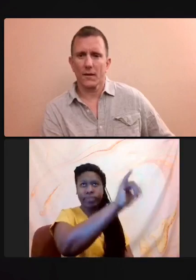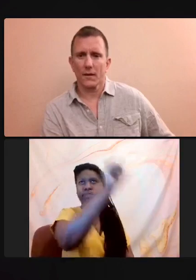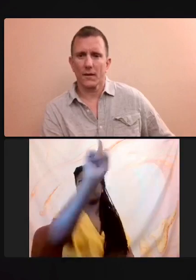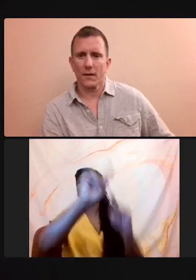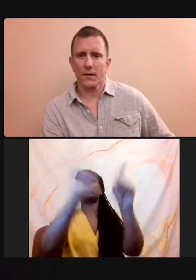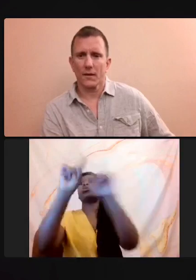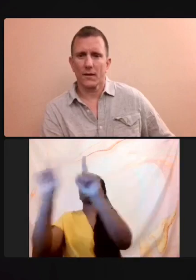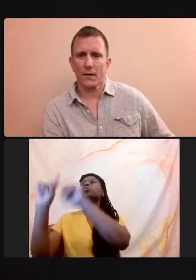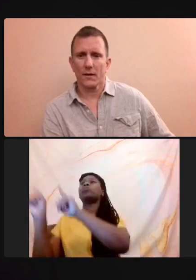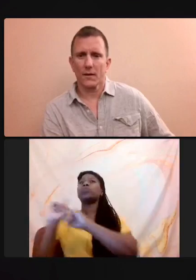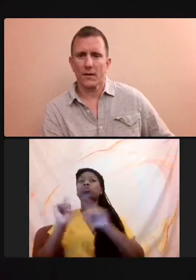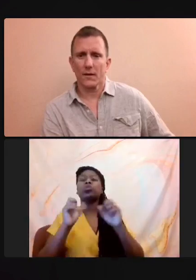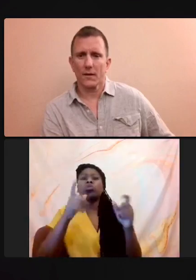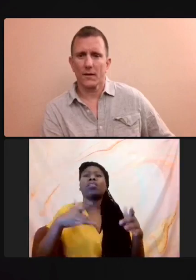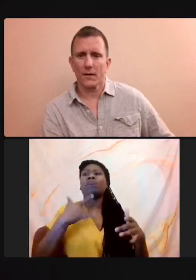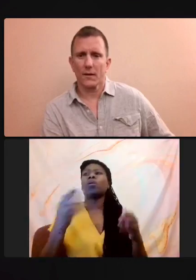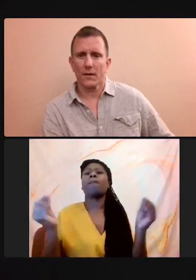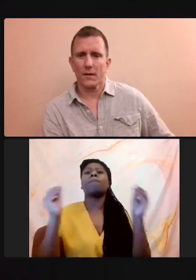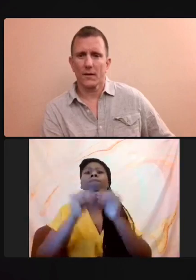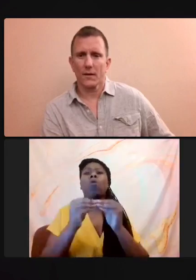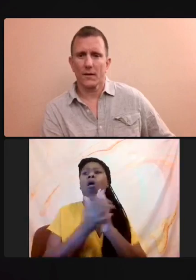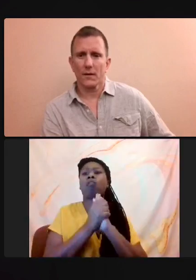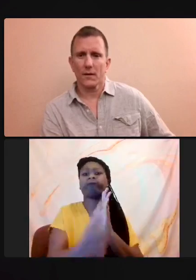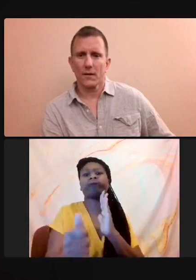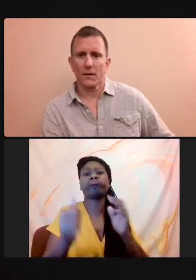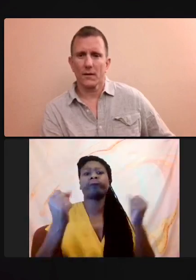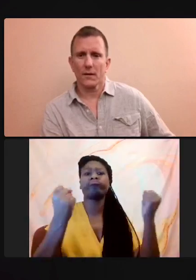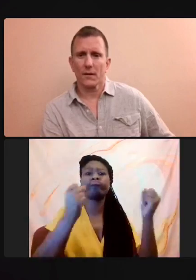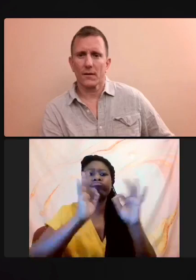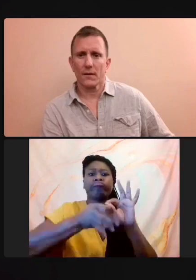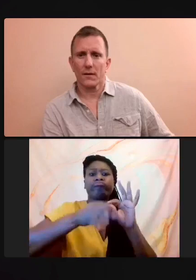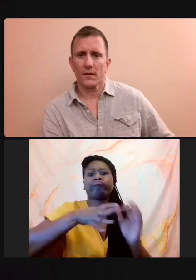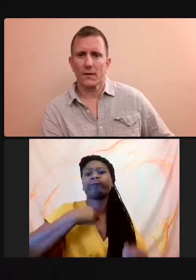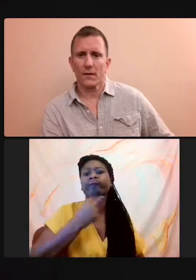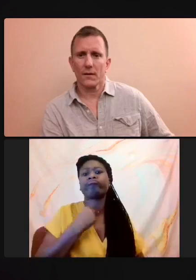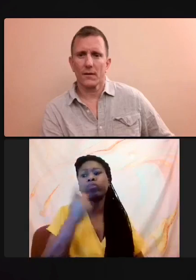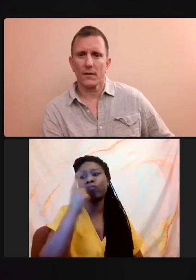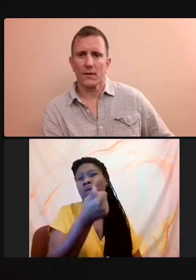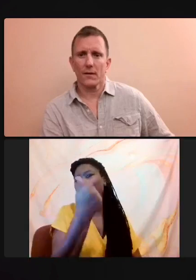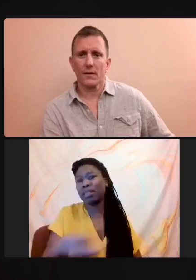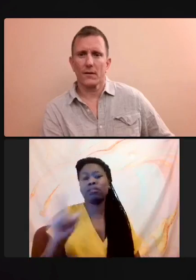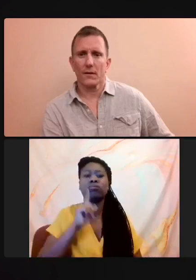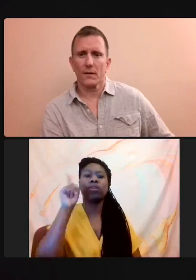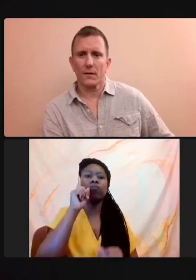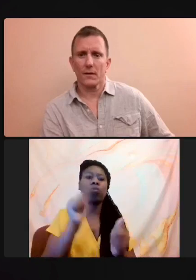But for a hearing student. Right. For their own culture, they know only unlimited version